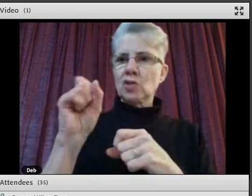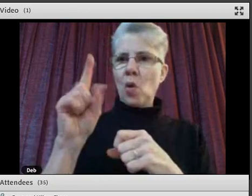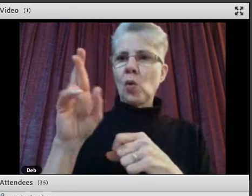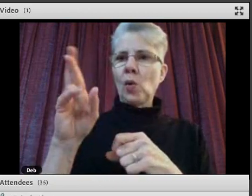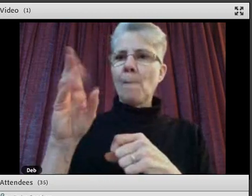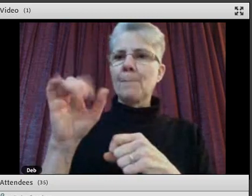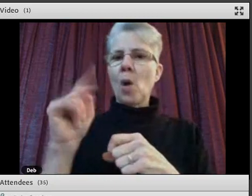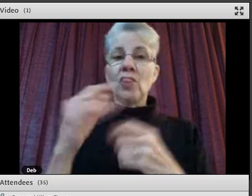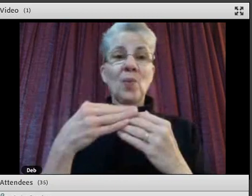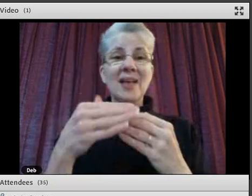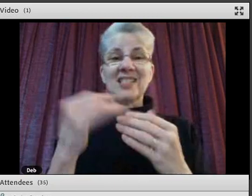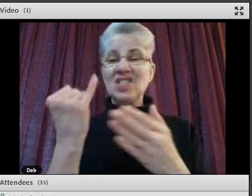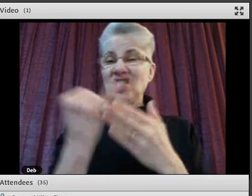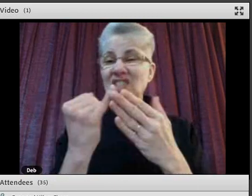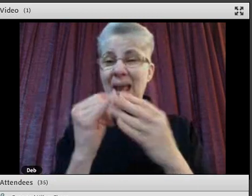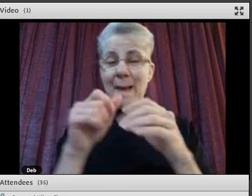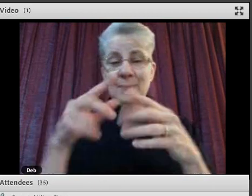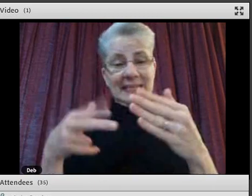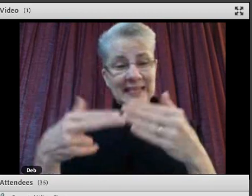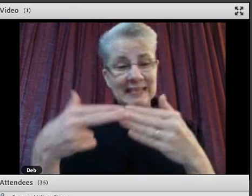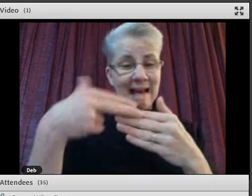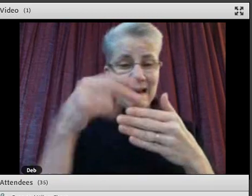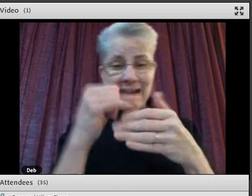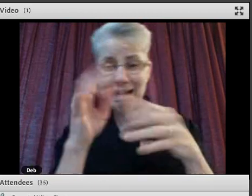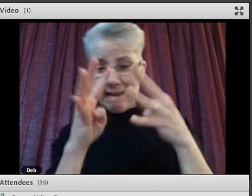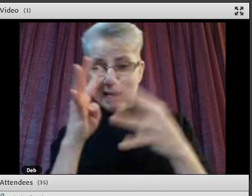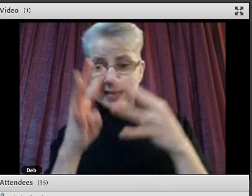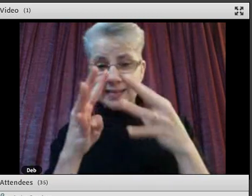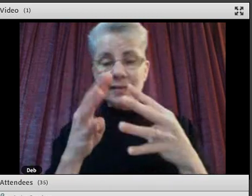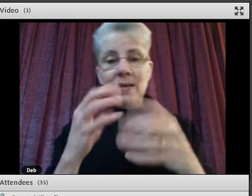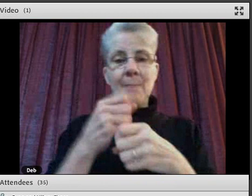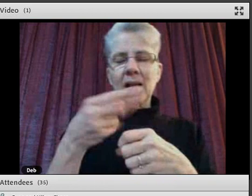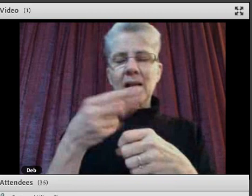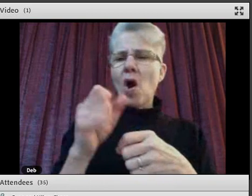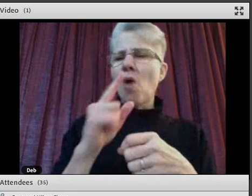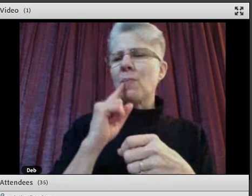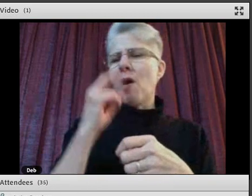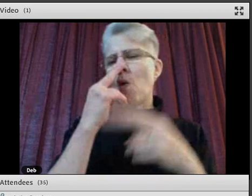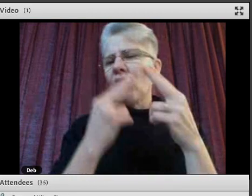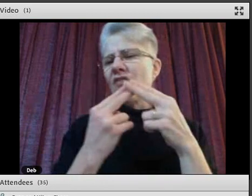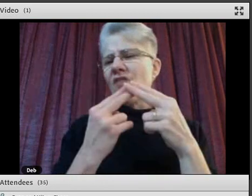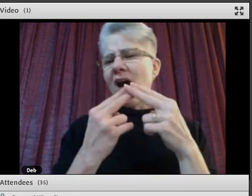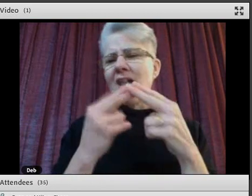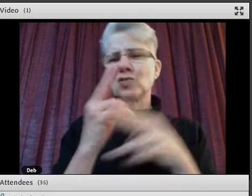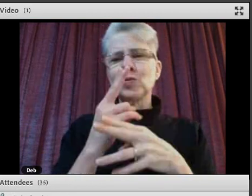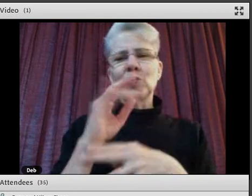The rest is just shaping and designing and cutting the hull. Again, I can't emphasize how much fun this is